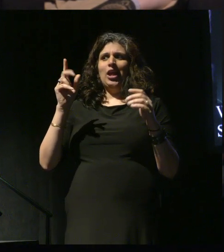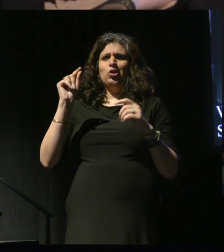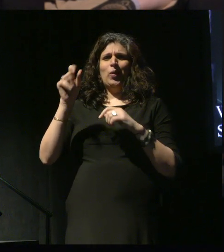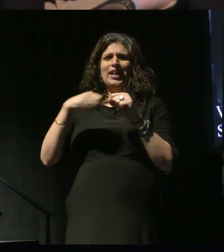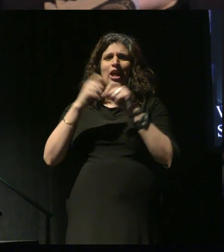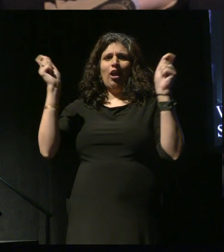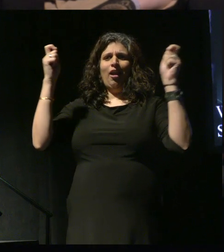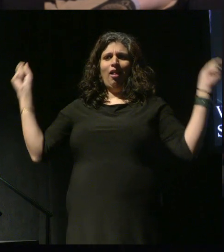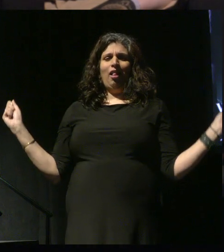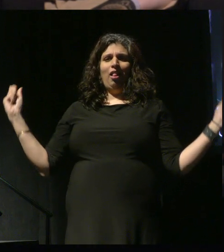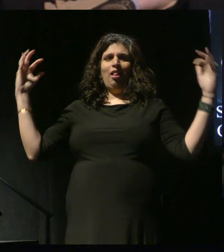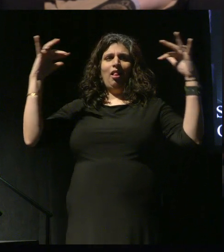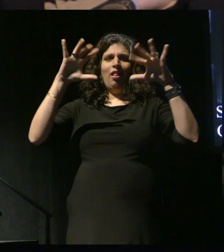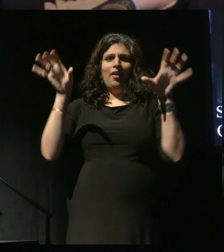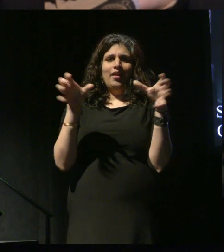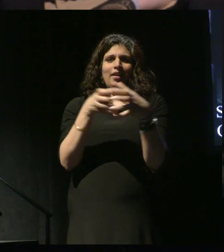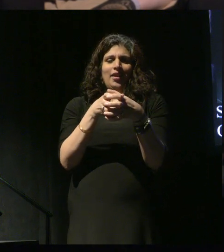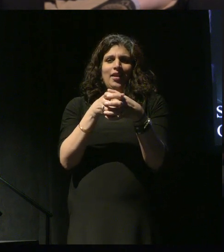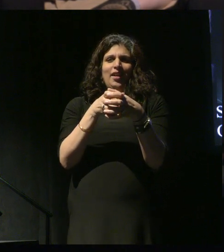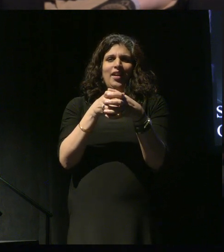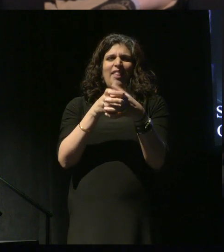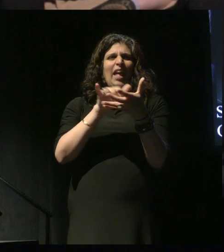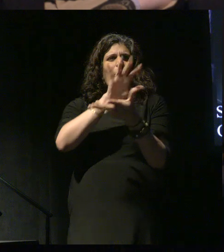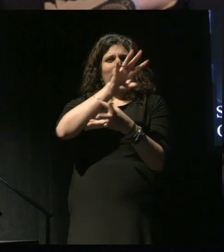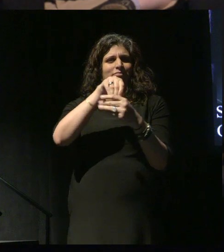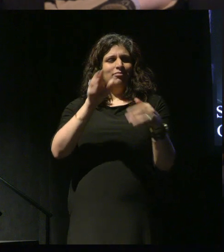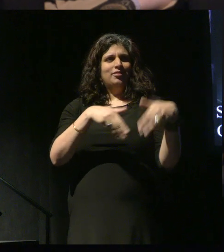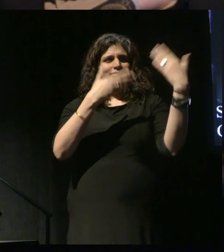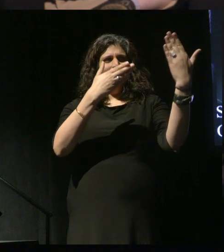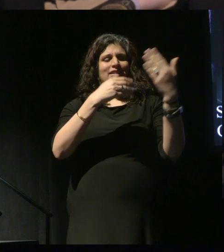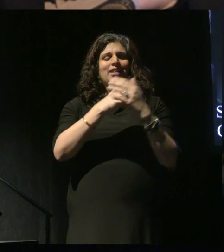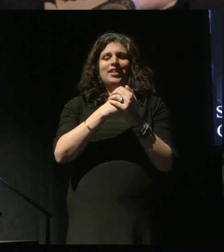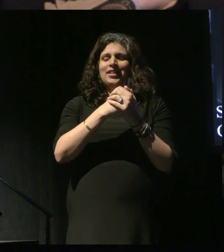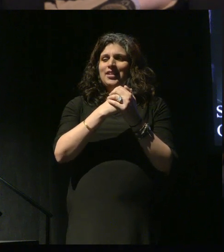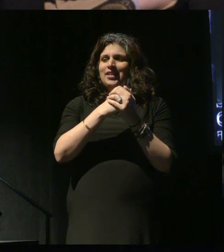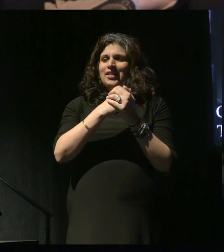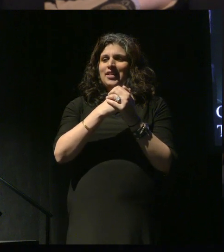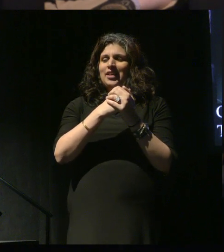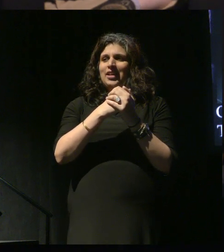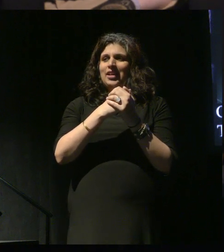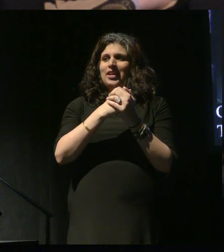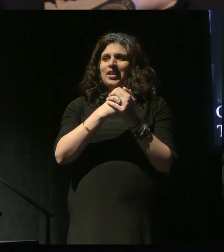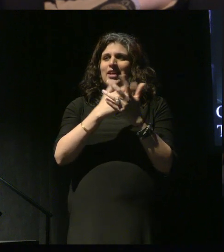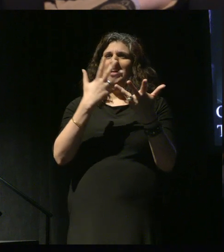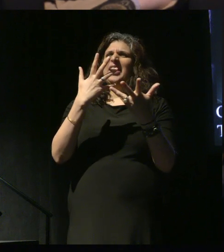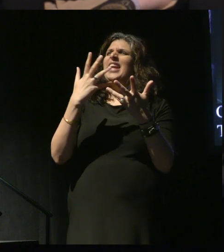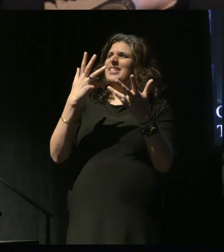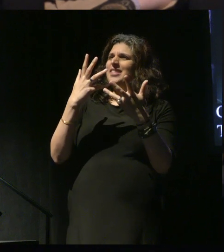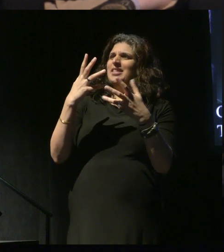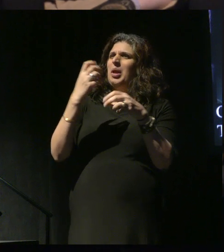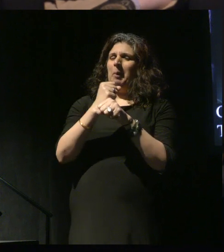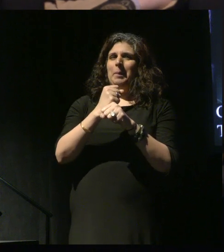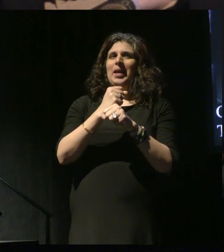Is like, that's our first puzzle piece. And then as the story evolved, I thought this makes so much sense that that's the first puzzle piece as a place